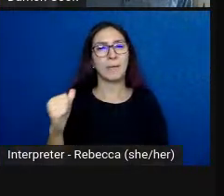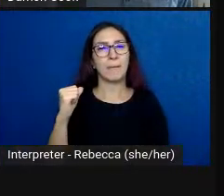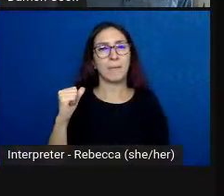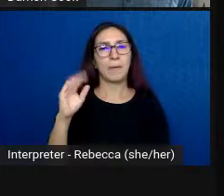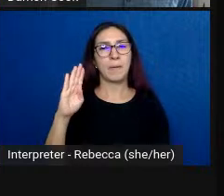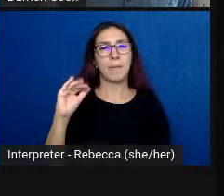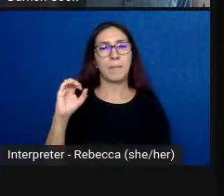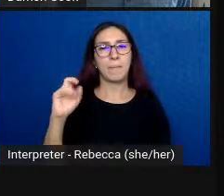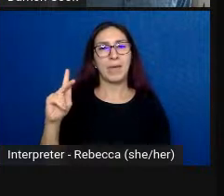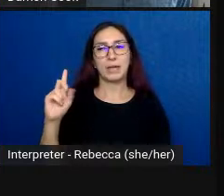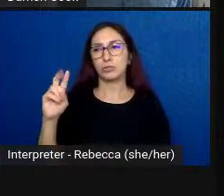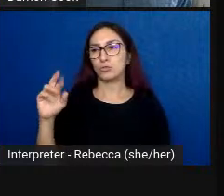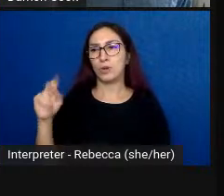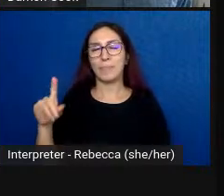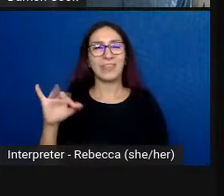We will want to incorporate our overlay or the backdrop